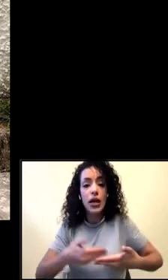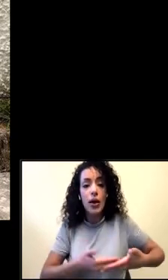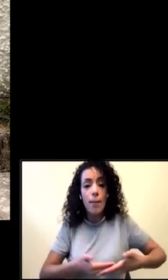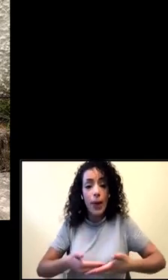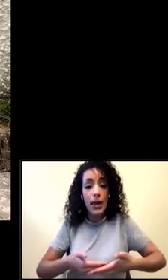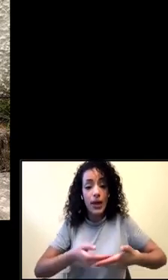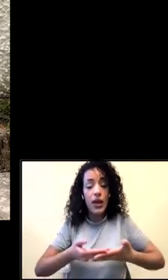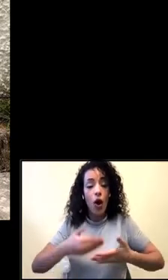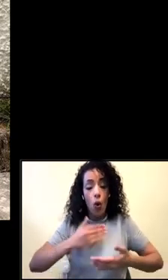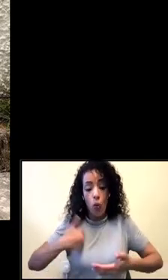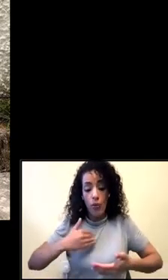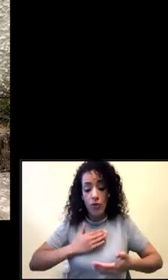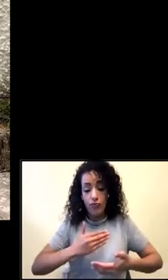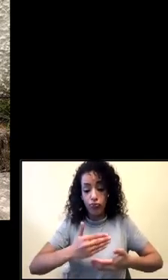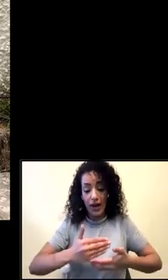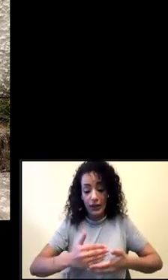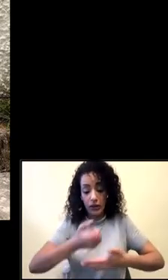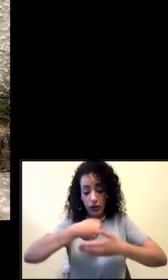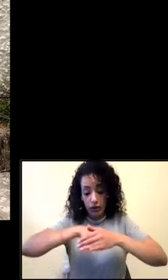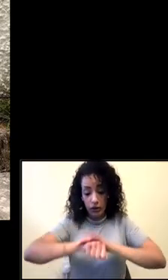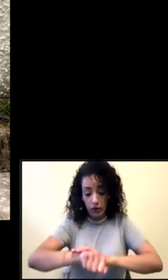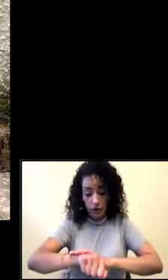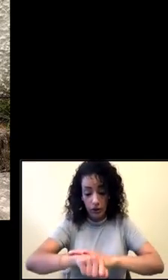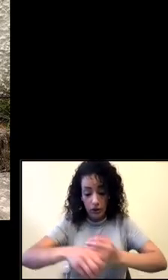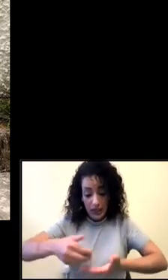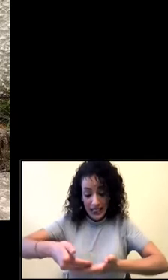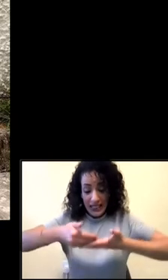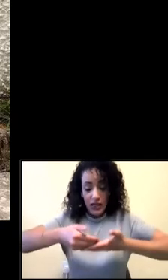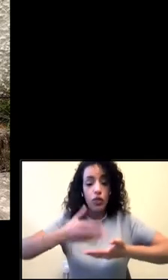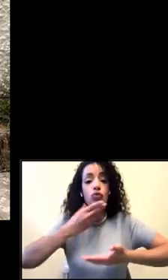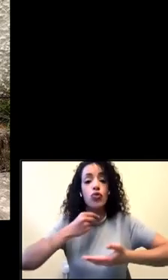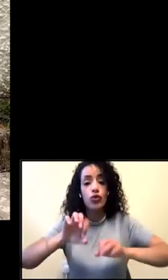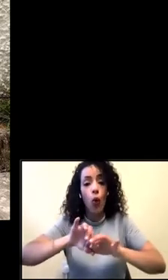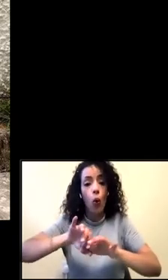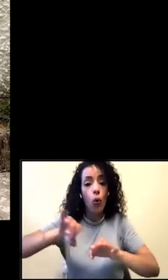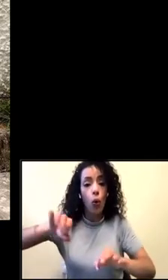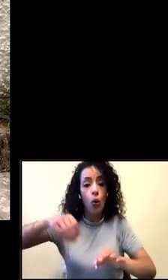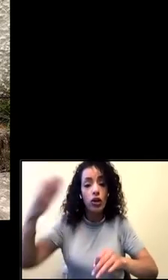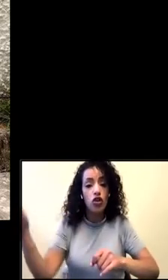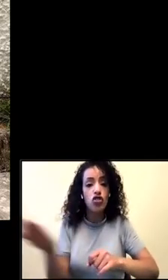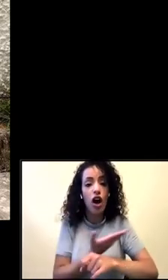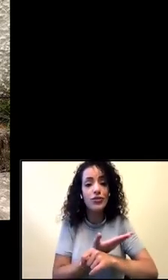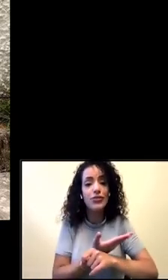who gave birth on the journey to India, from what is now Pakistan. So this is in the Kashmir area,